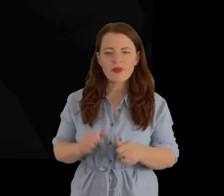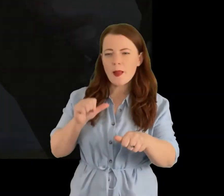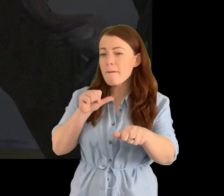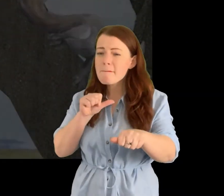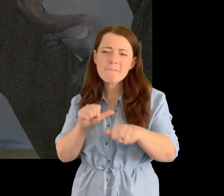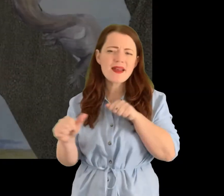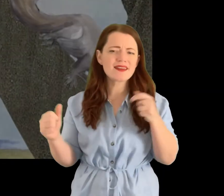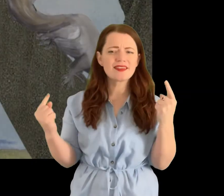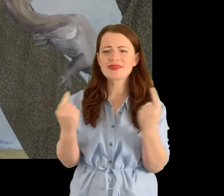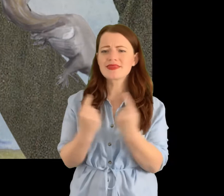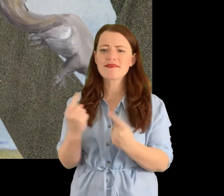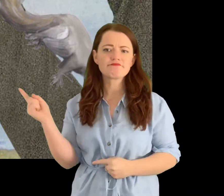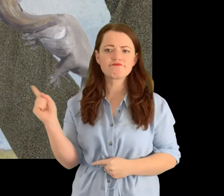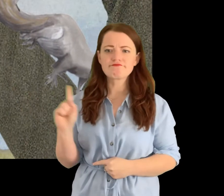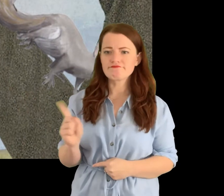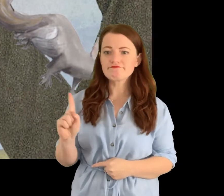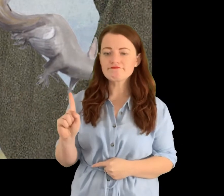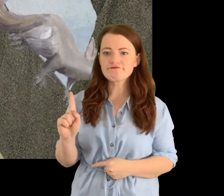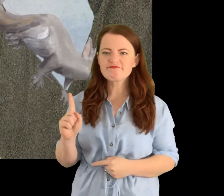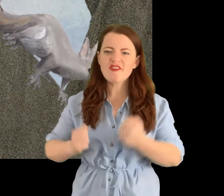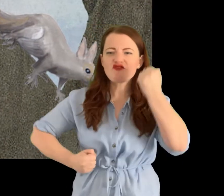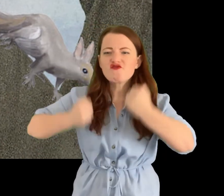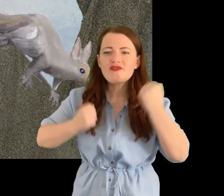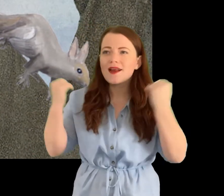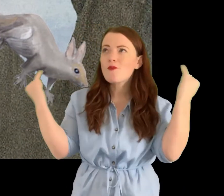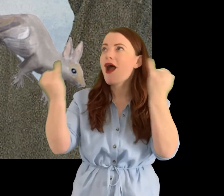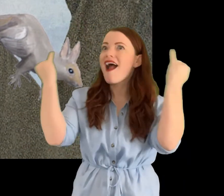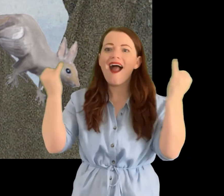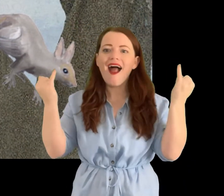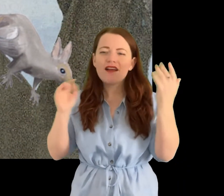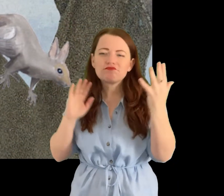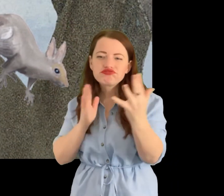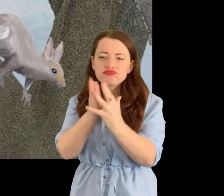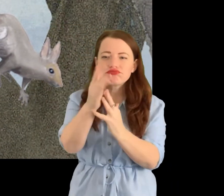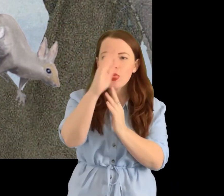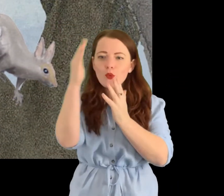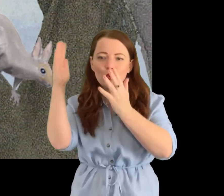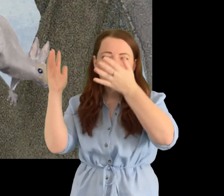What could be better than running-wild Wild in the woods